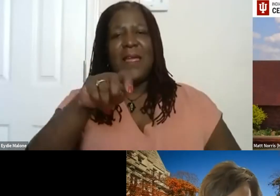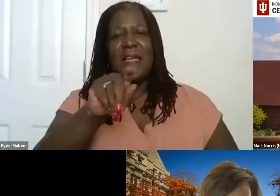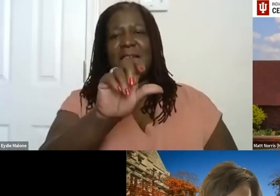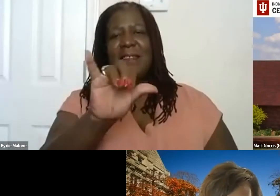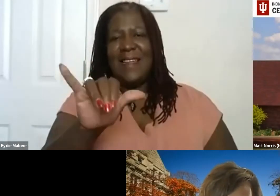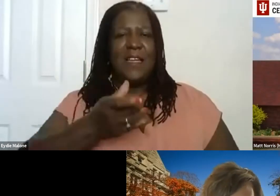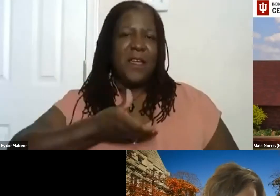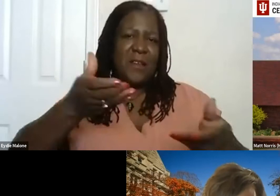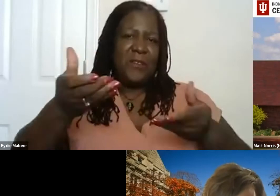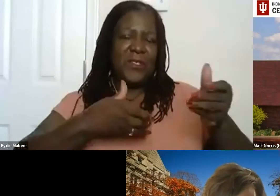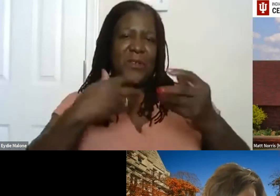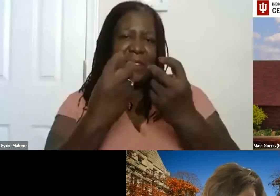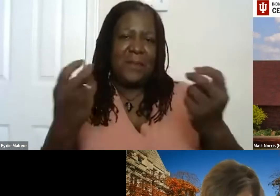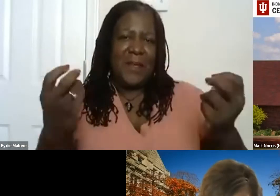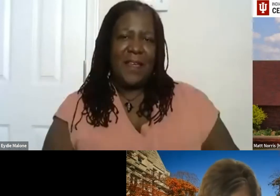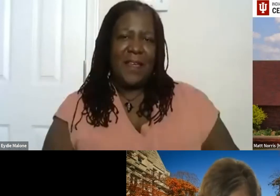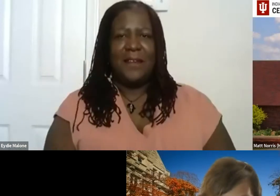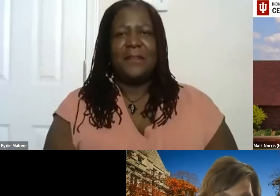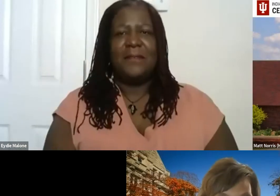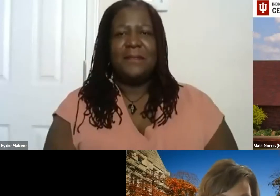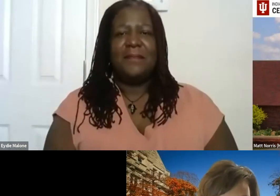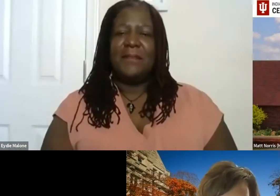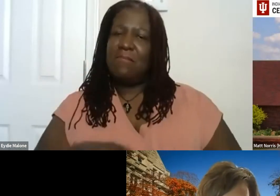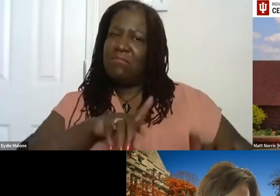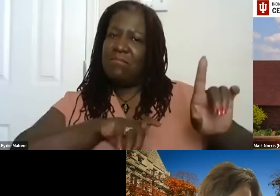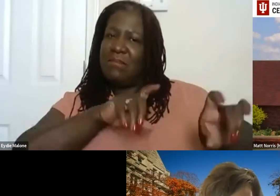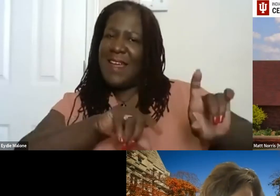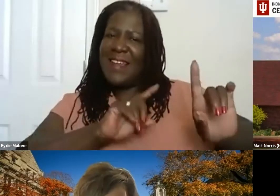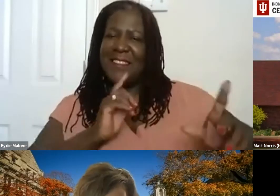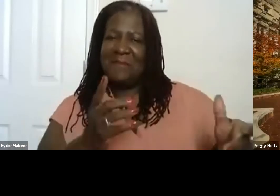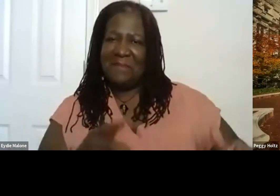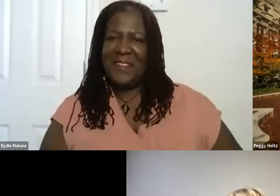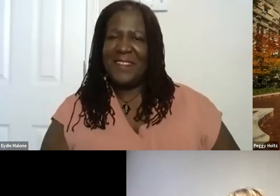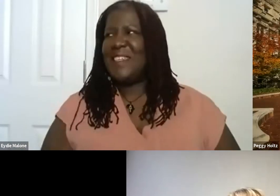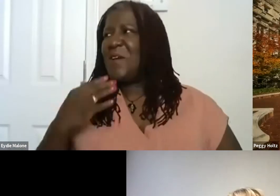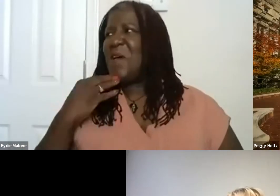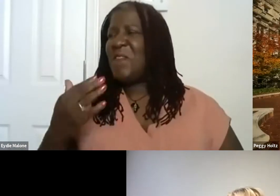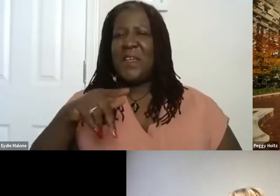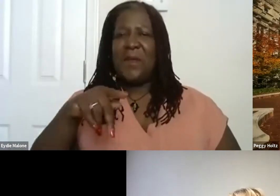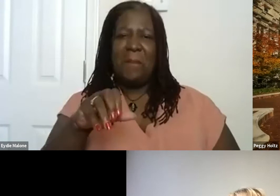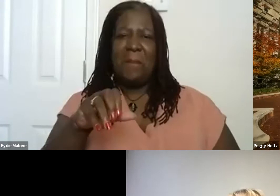the panel and ask them the questions. PEGGY HOLTZ: Thank you, Matt. I want to thank